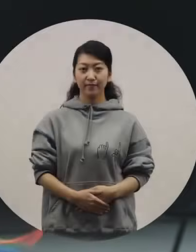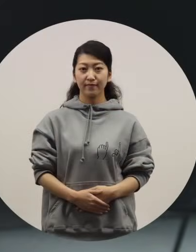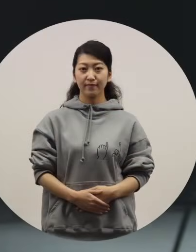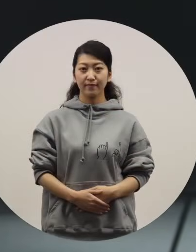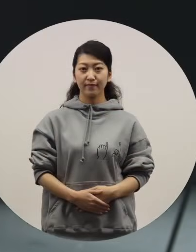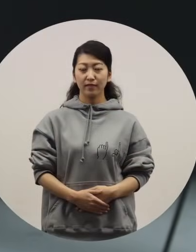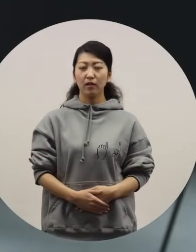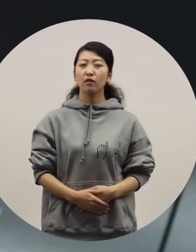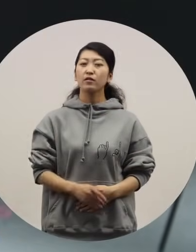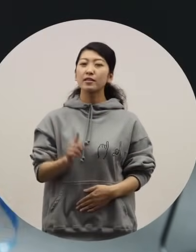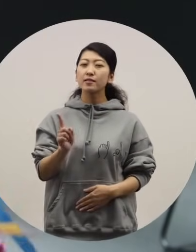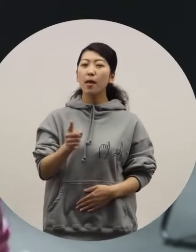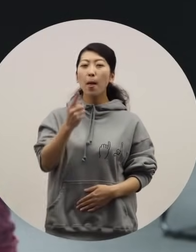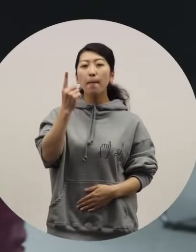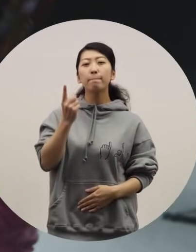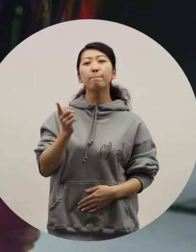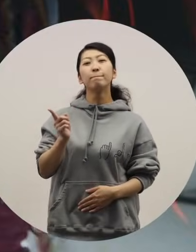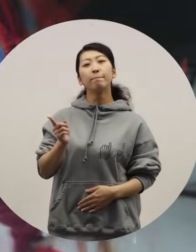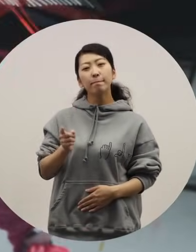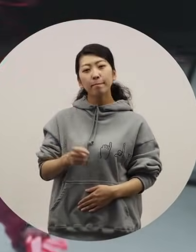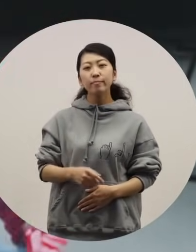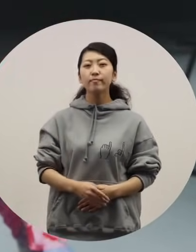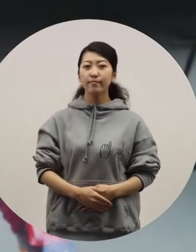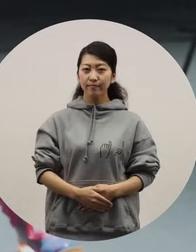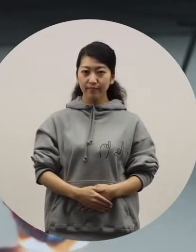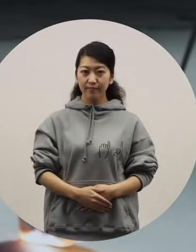[Ochiai] Oh, it's good. It is really natural.